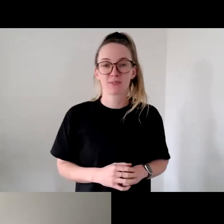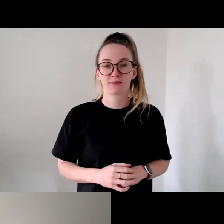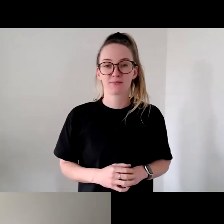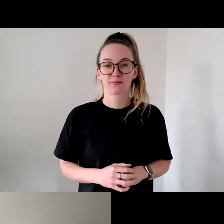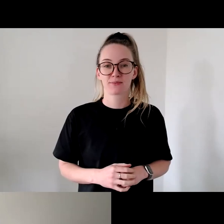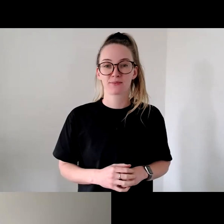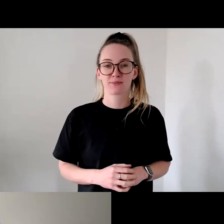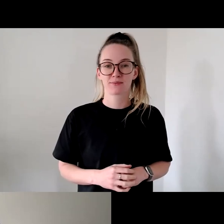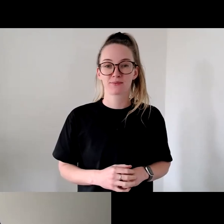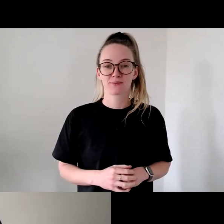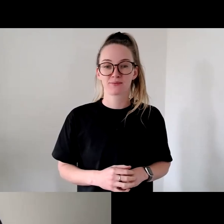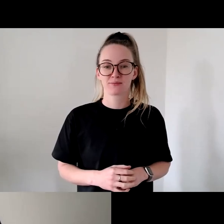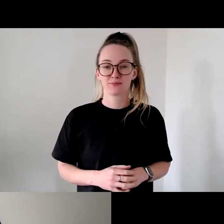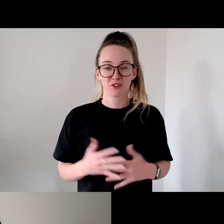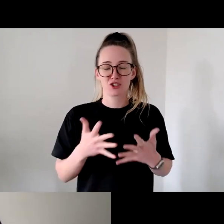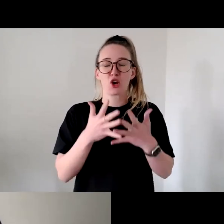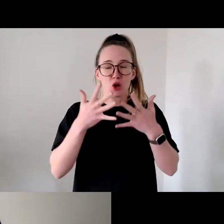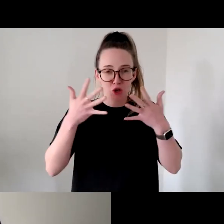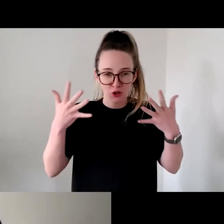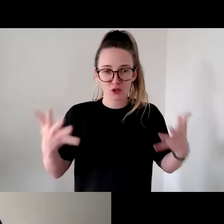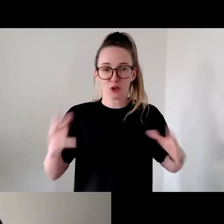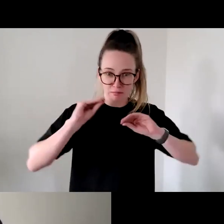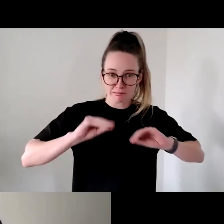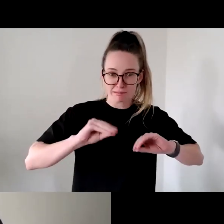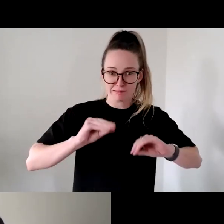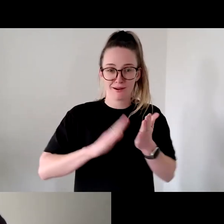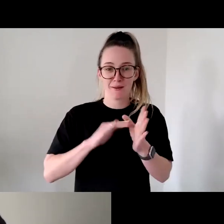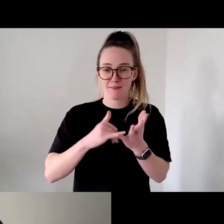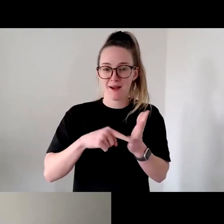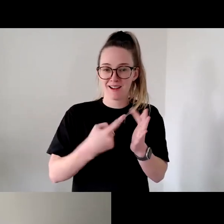That is an epic masterclass you have given all of us. To understand the changes in the